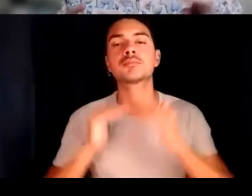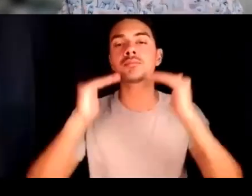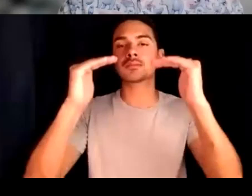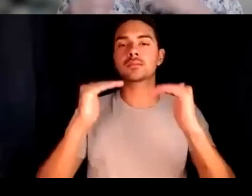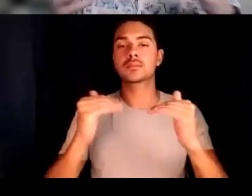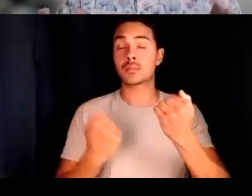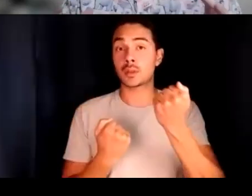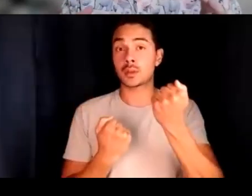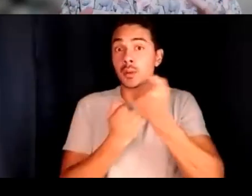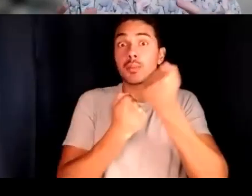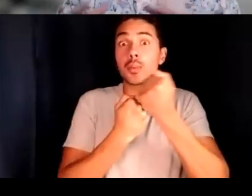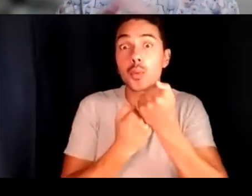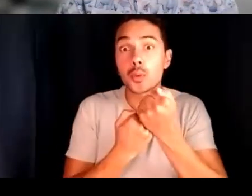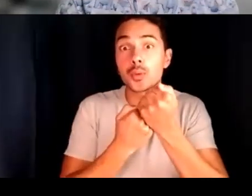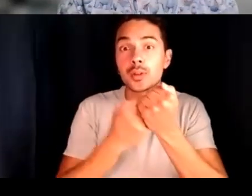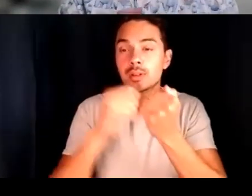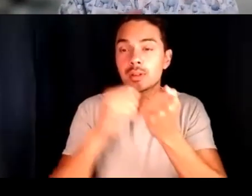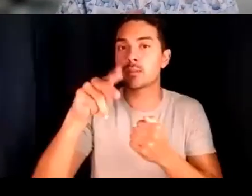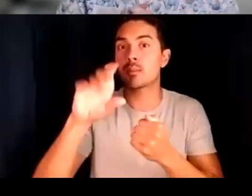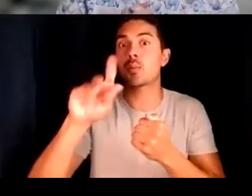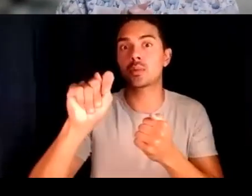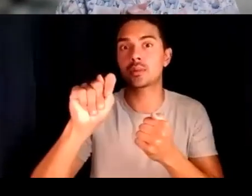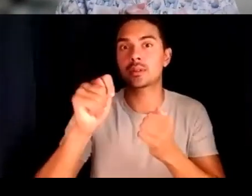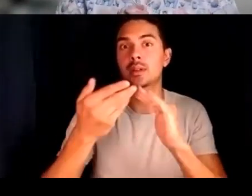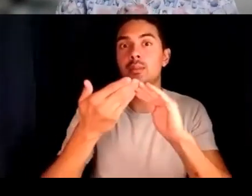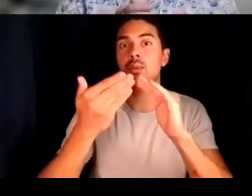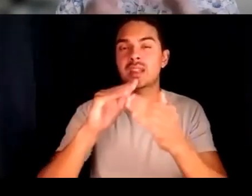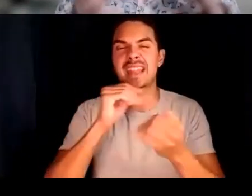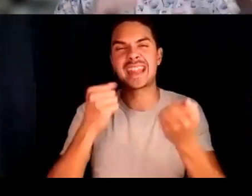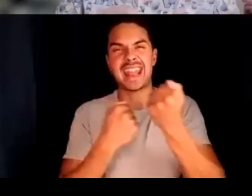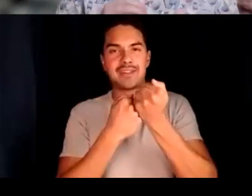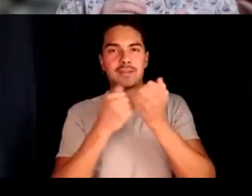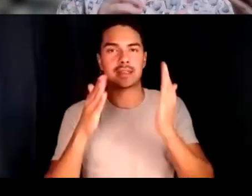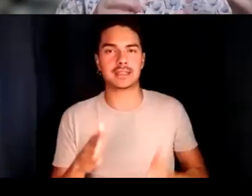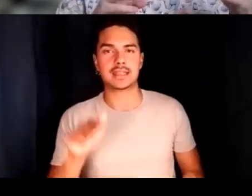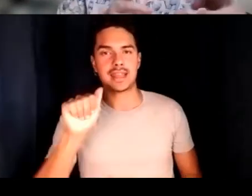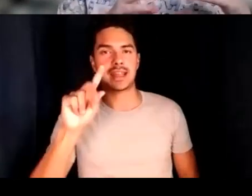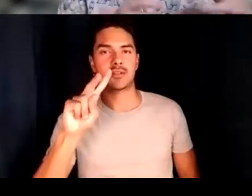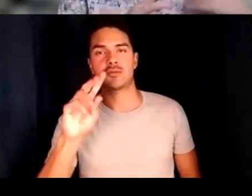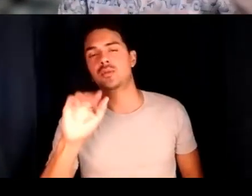and a supportive advocate? And then look a little bit specifically